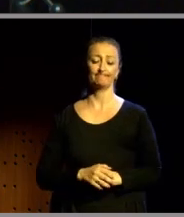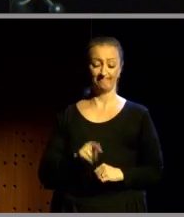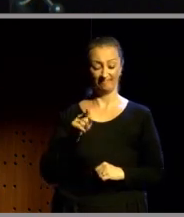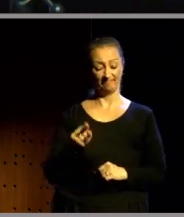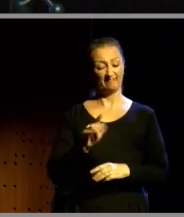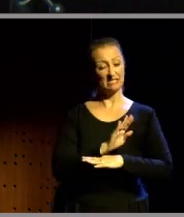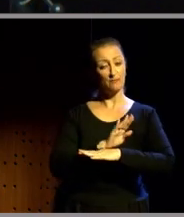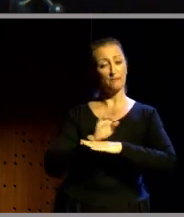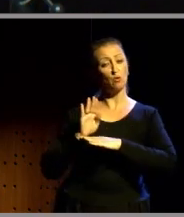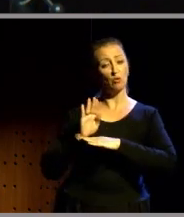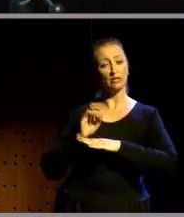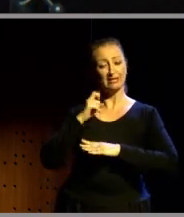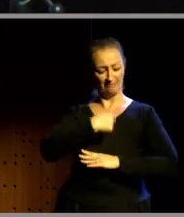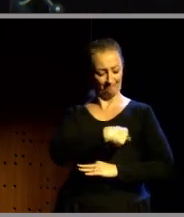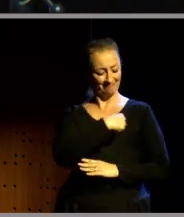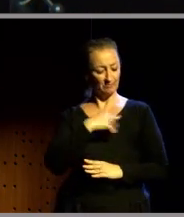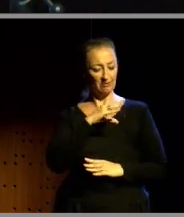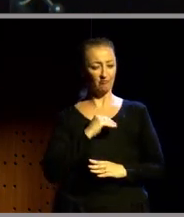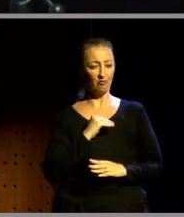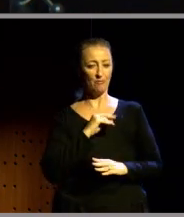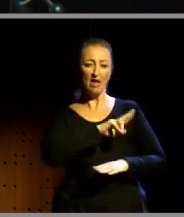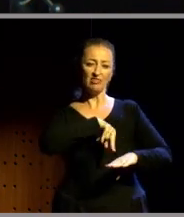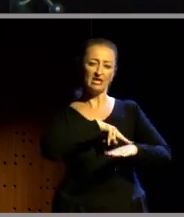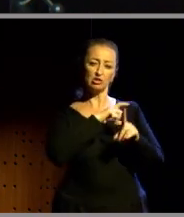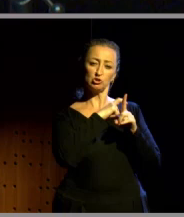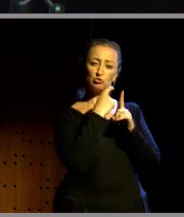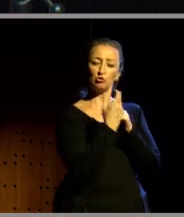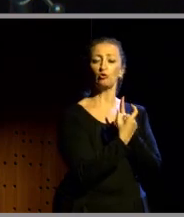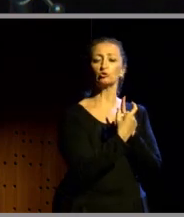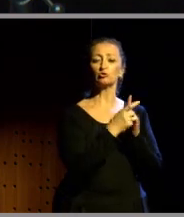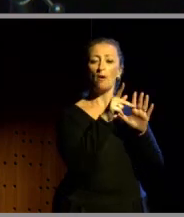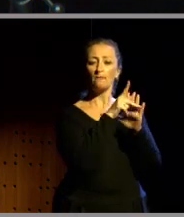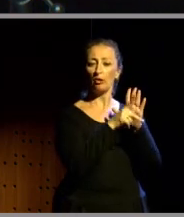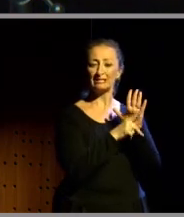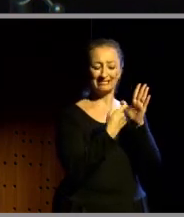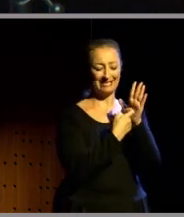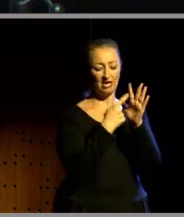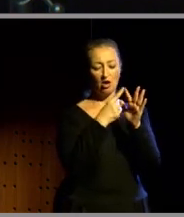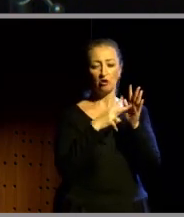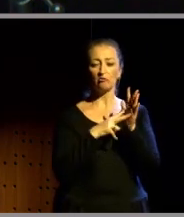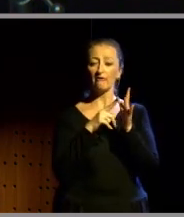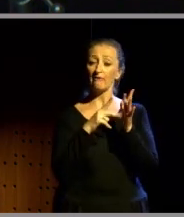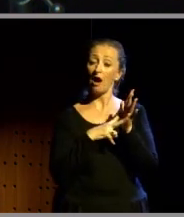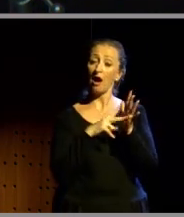from the National Cultural Policy Revive, which recognises and respects the crucial